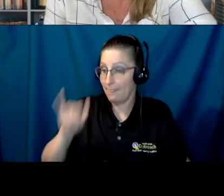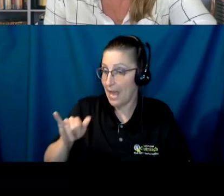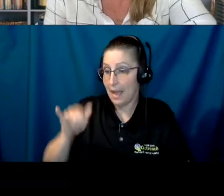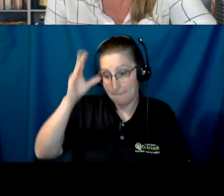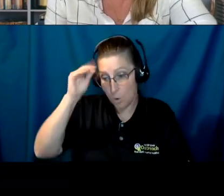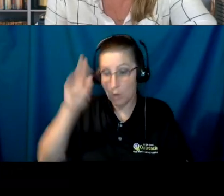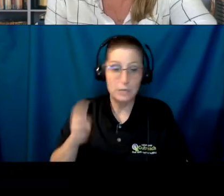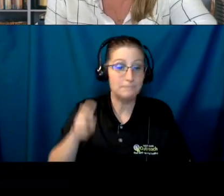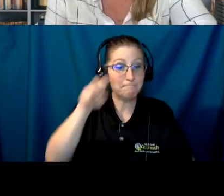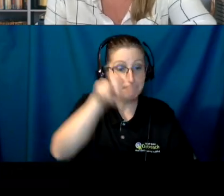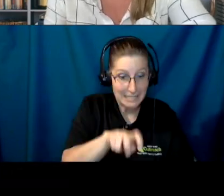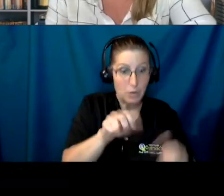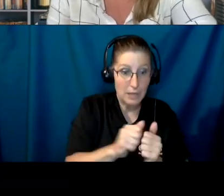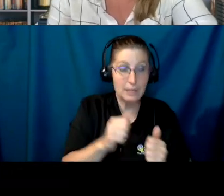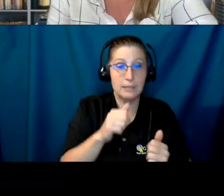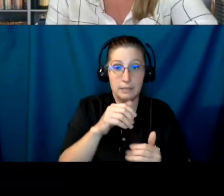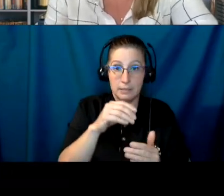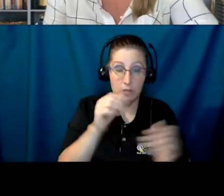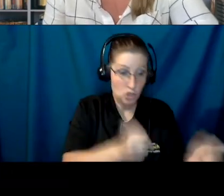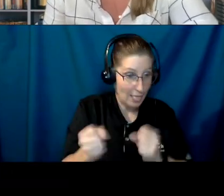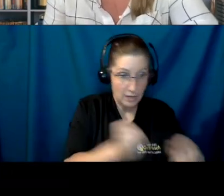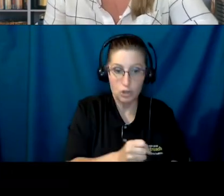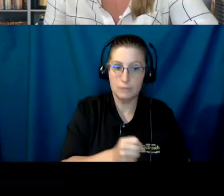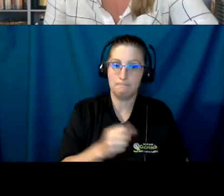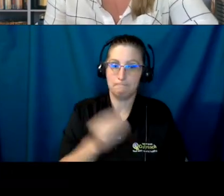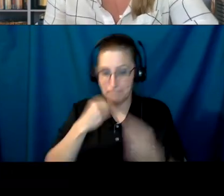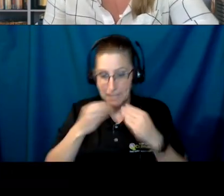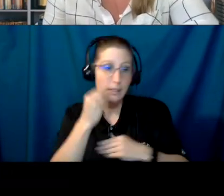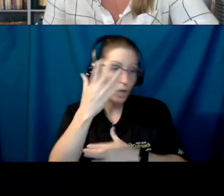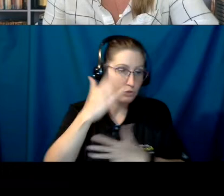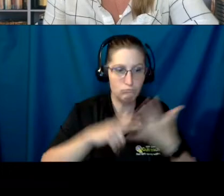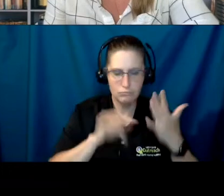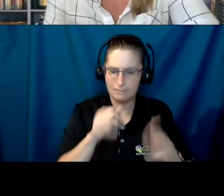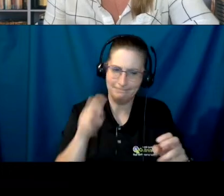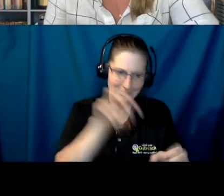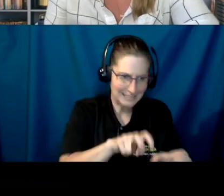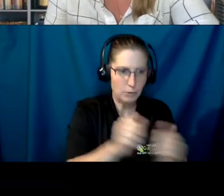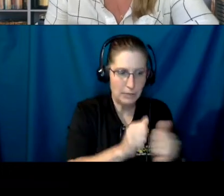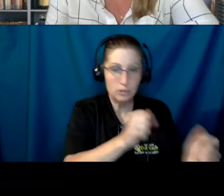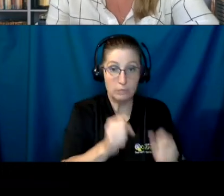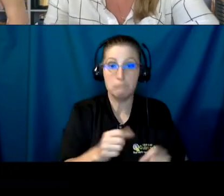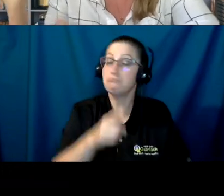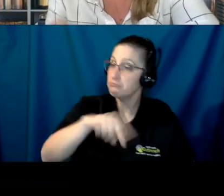of them eating their snacks or lunch. And, and they were very accepting just, you know,